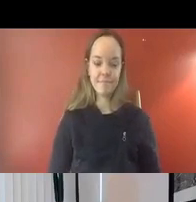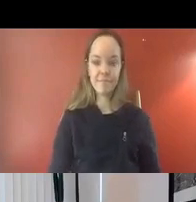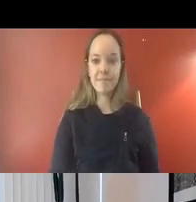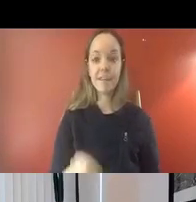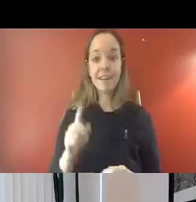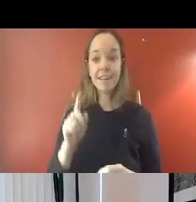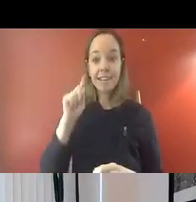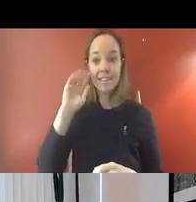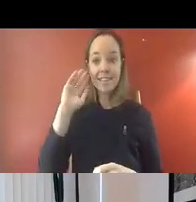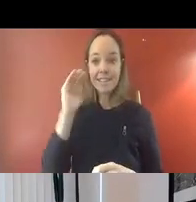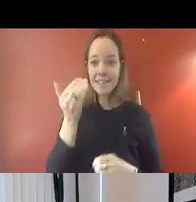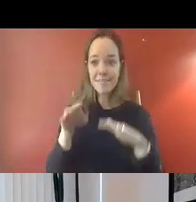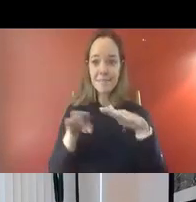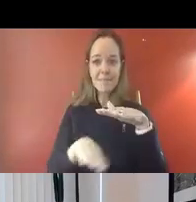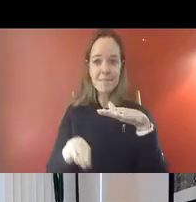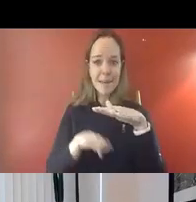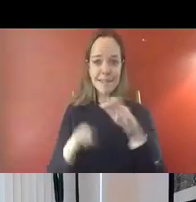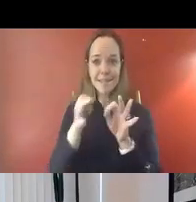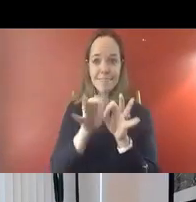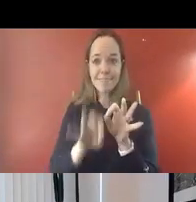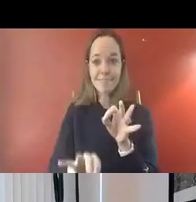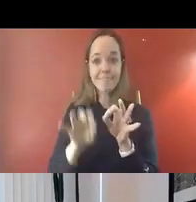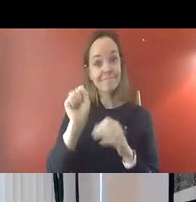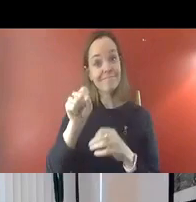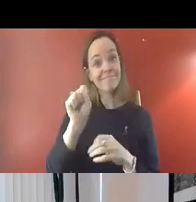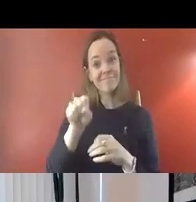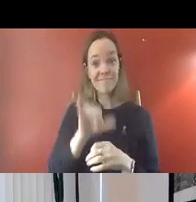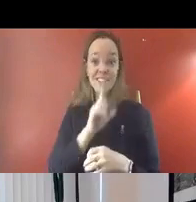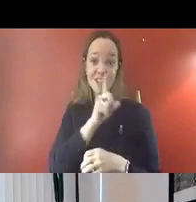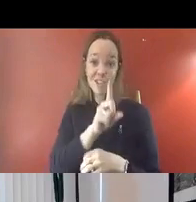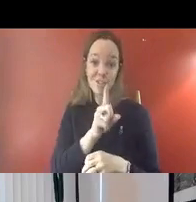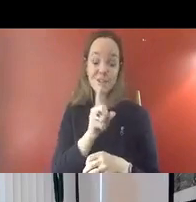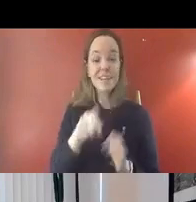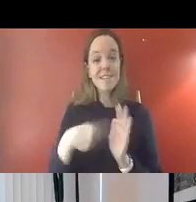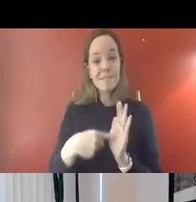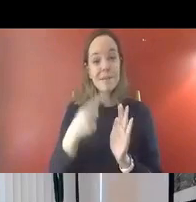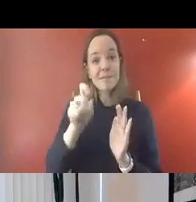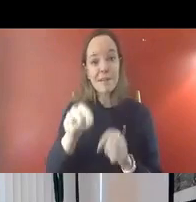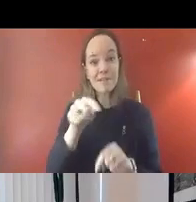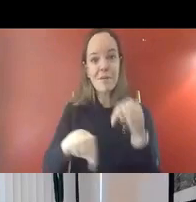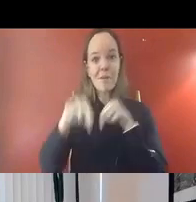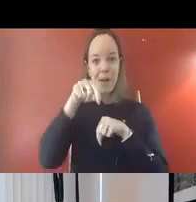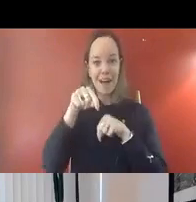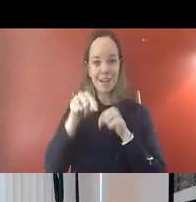it is. And I think we all need to go back distance. So this sounds very basic and to the basics particularly when we it is. And I think we all need to go back notice that we're struggling in any way. to the basics particularly when we